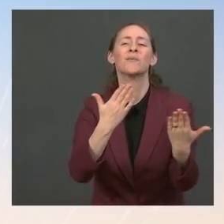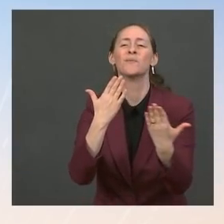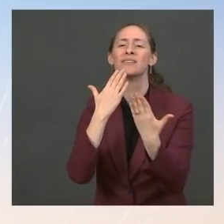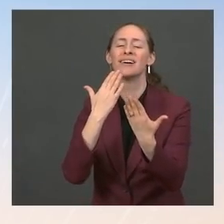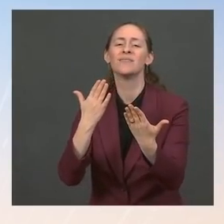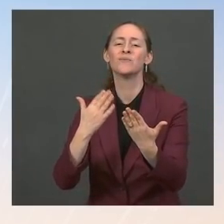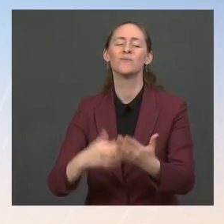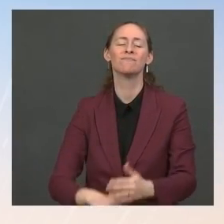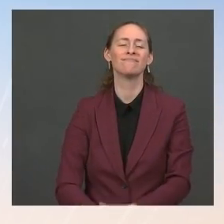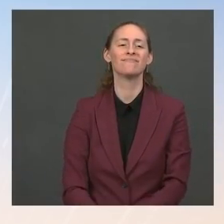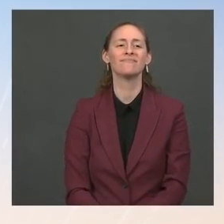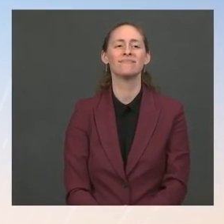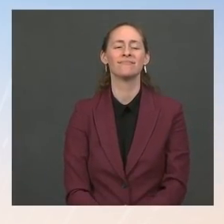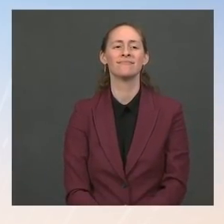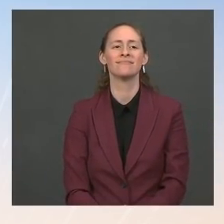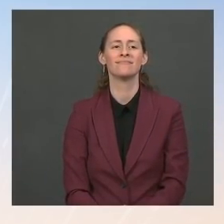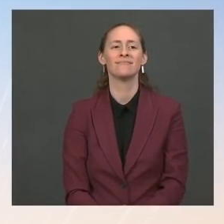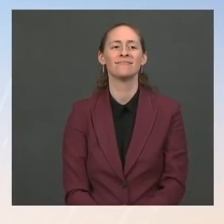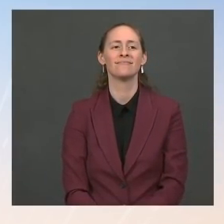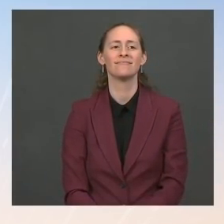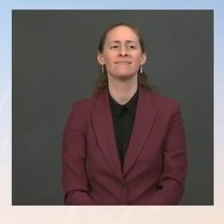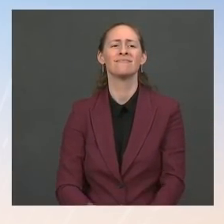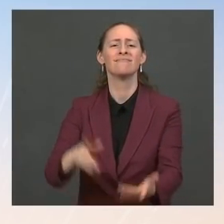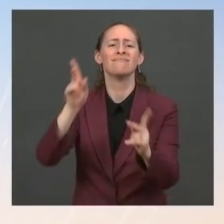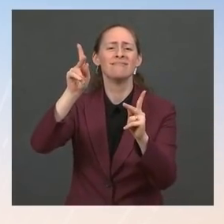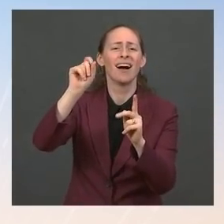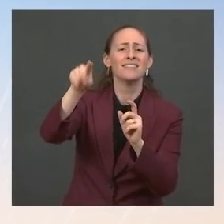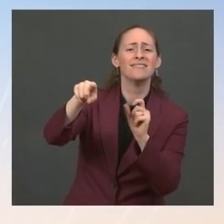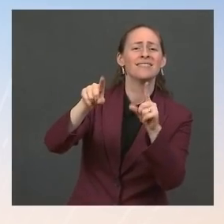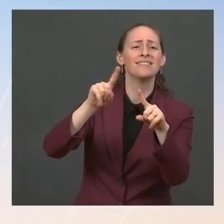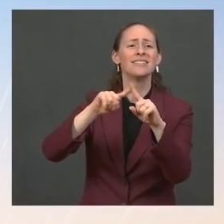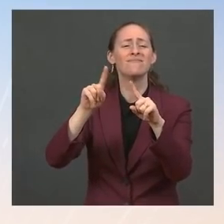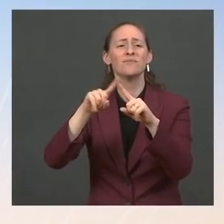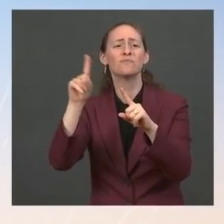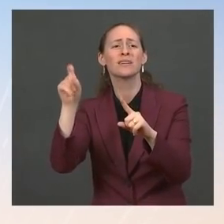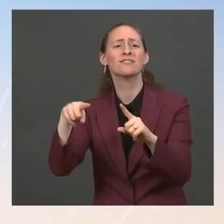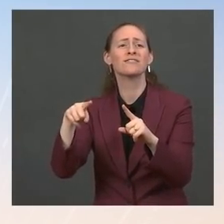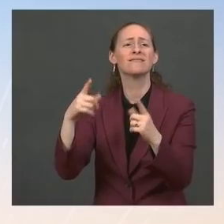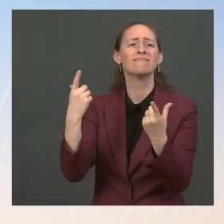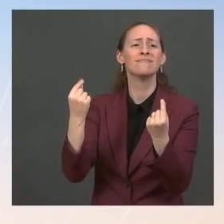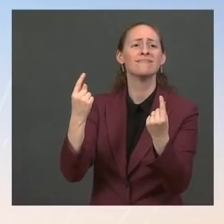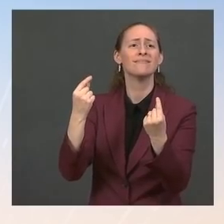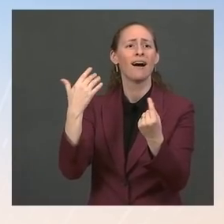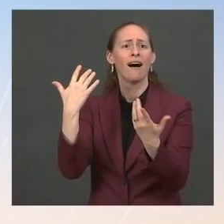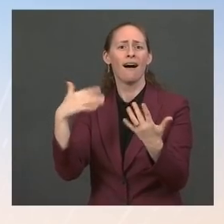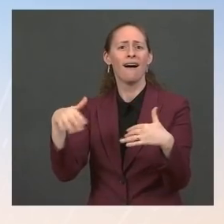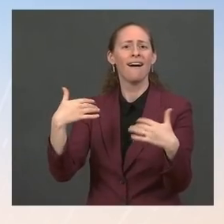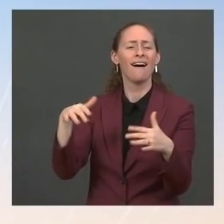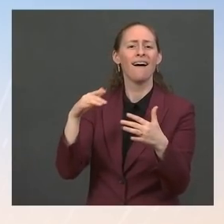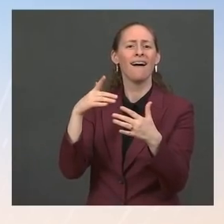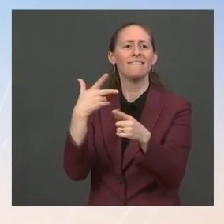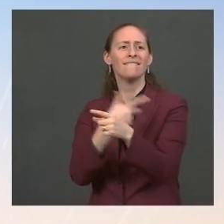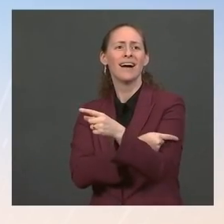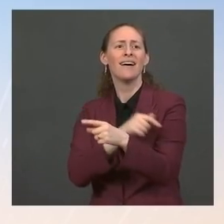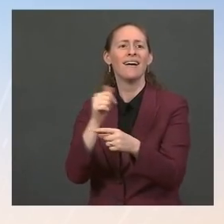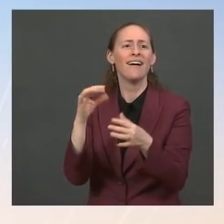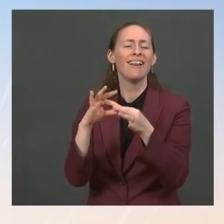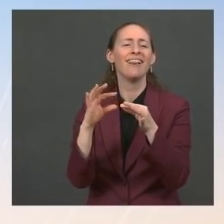Do you have anything to say to celebrities who have promoted -- like Aaron Rodgers -- who promoted alternative -- dubious alternatives to vaccines?